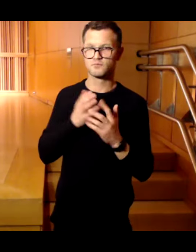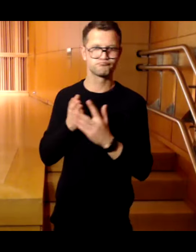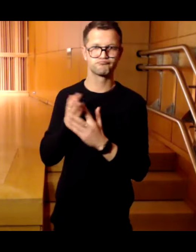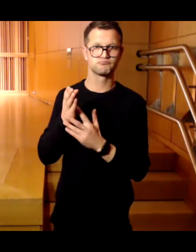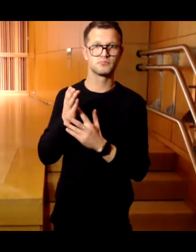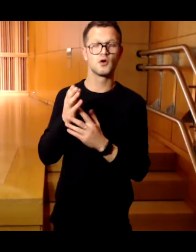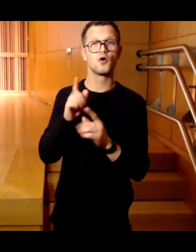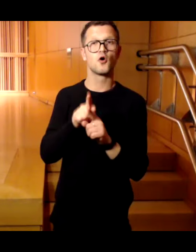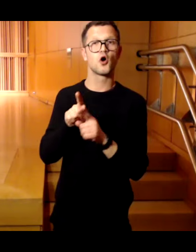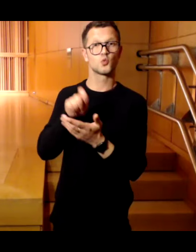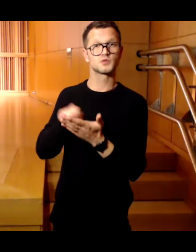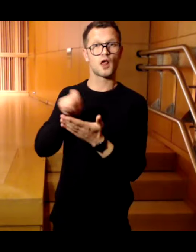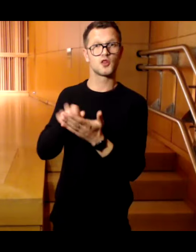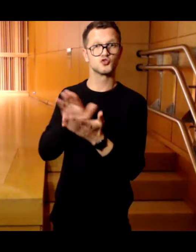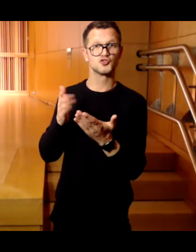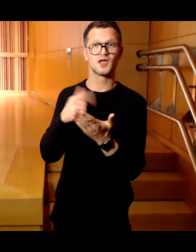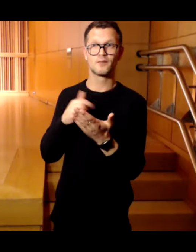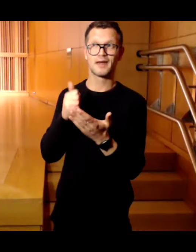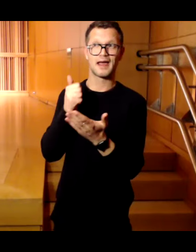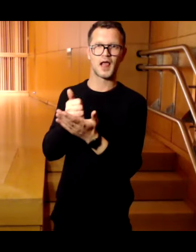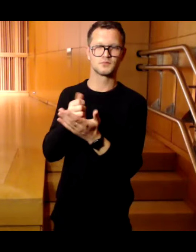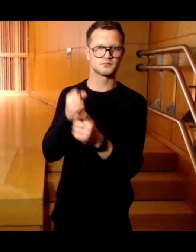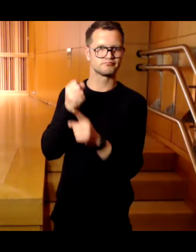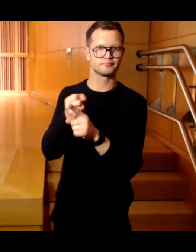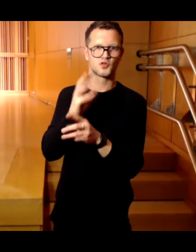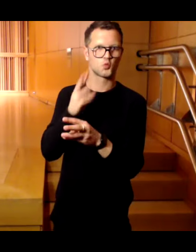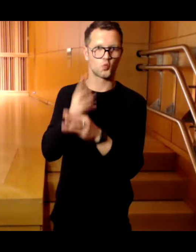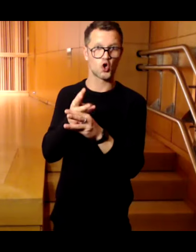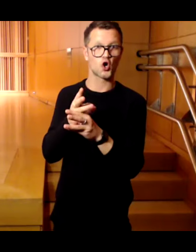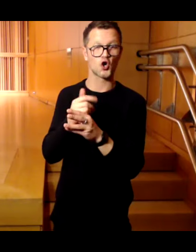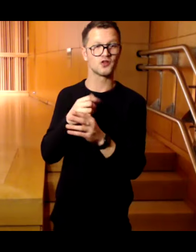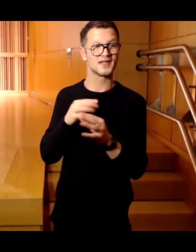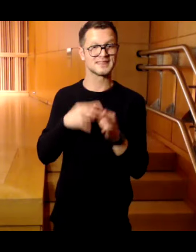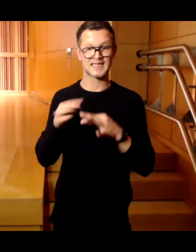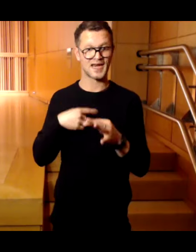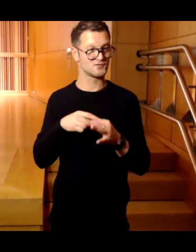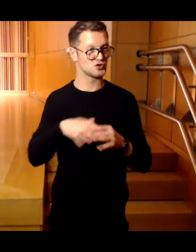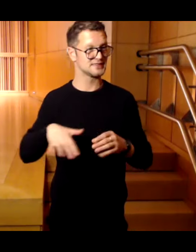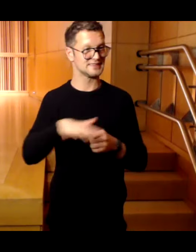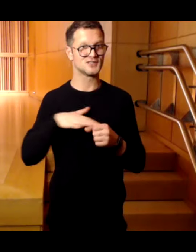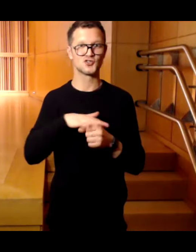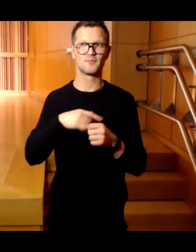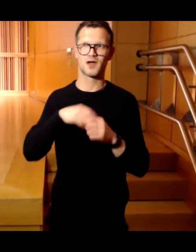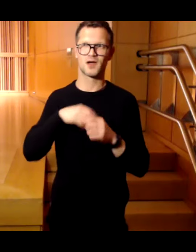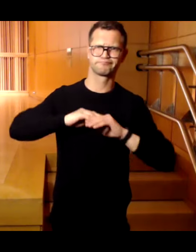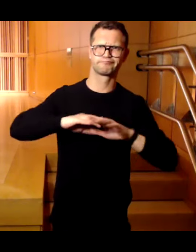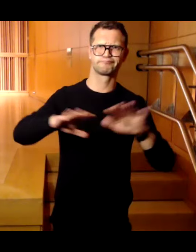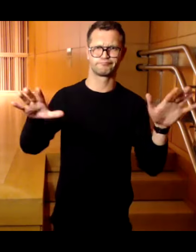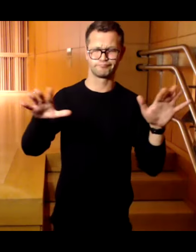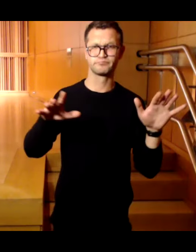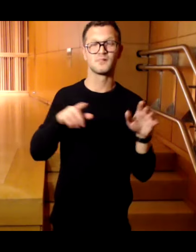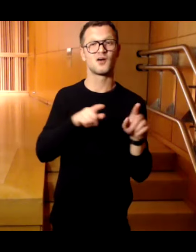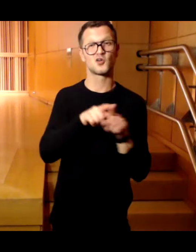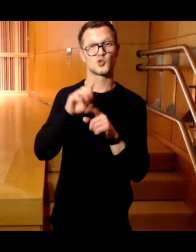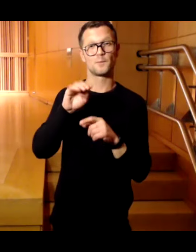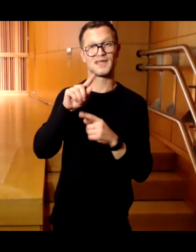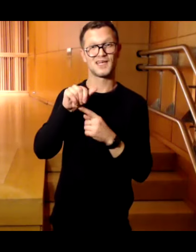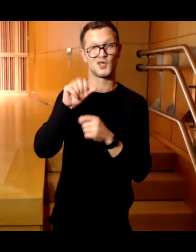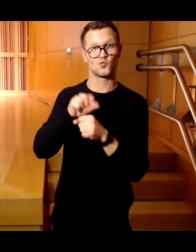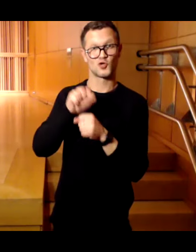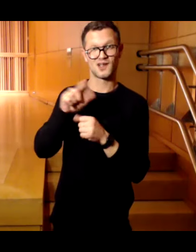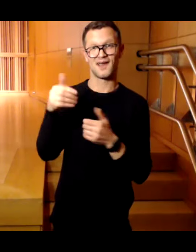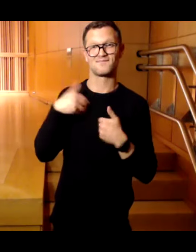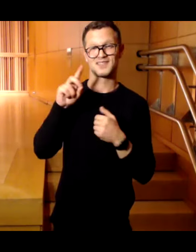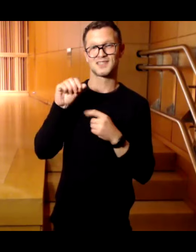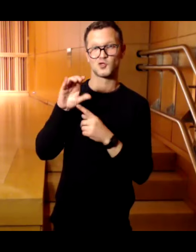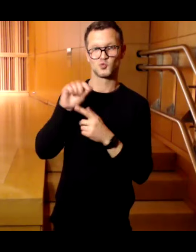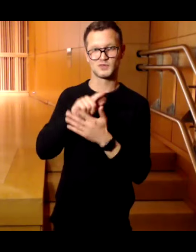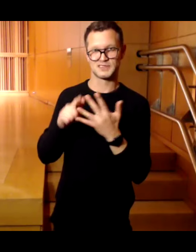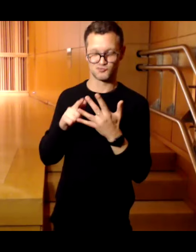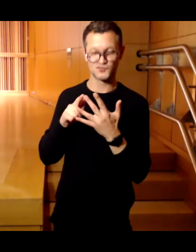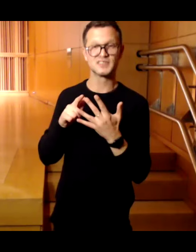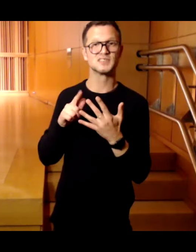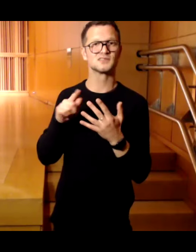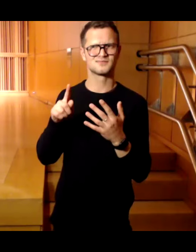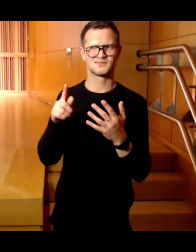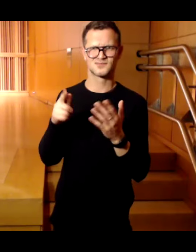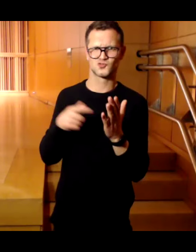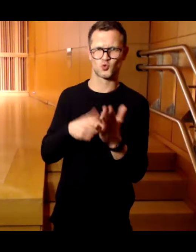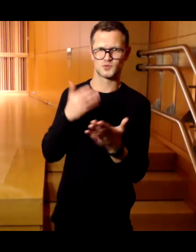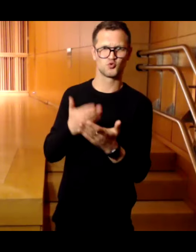Her public writing and public books in Teen Vogue brings that same clarity to broader debates, and her collaborative media work, co-producing the award-winning docu-fictional series Three Trembling Cities, extends her intellectual commitments into new forms.